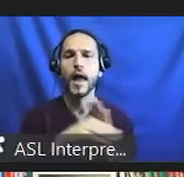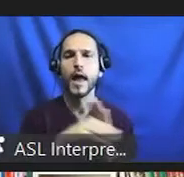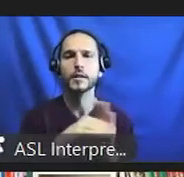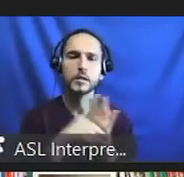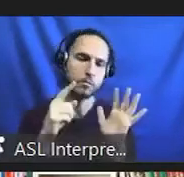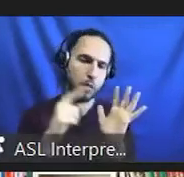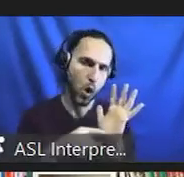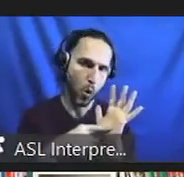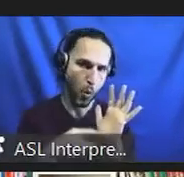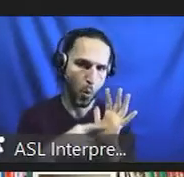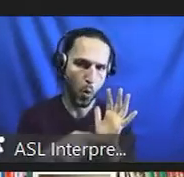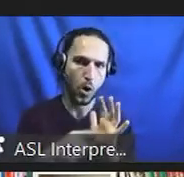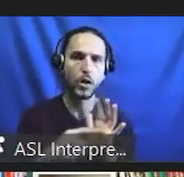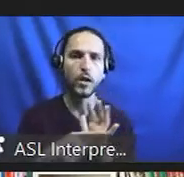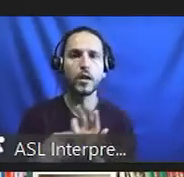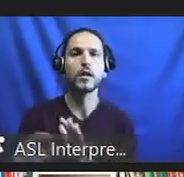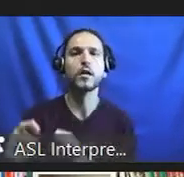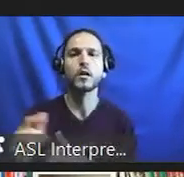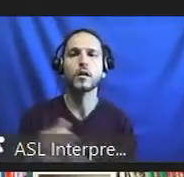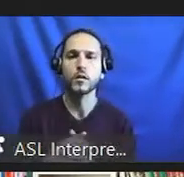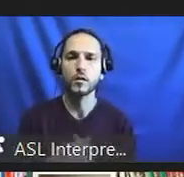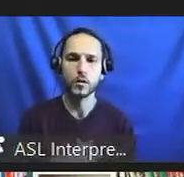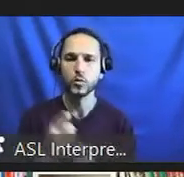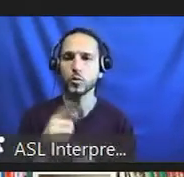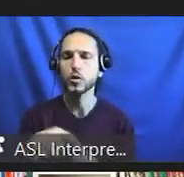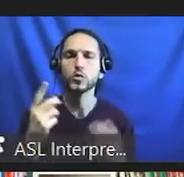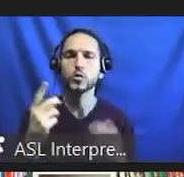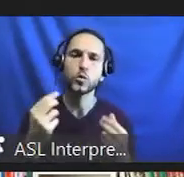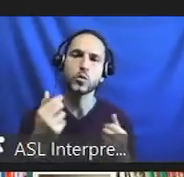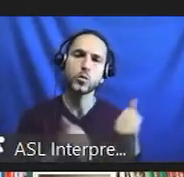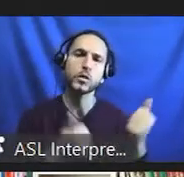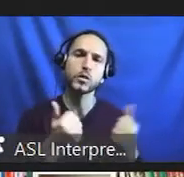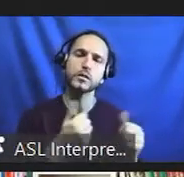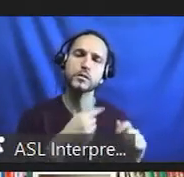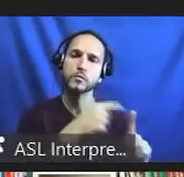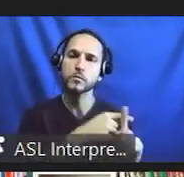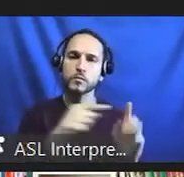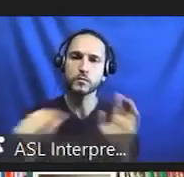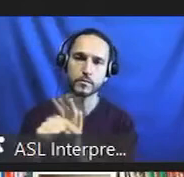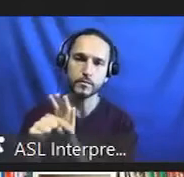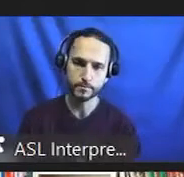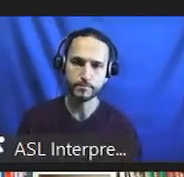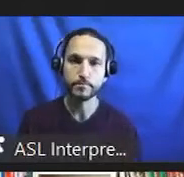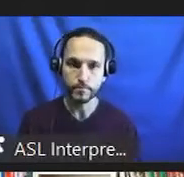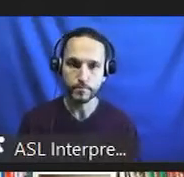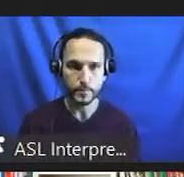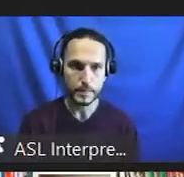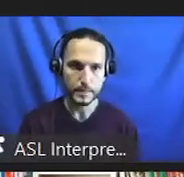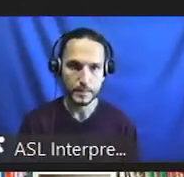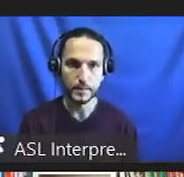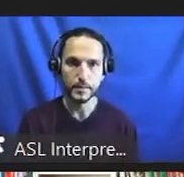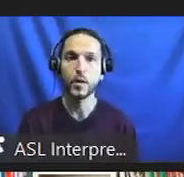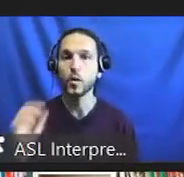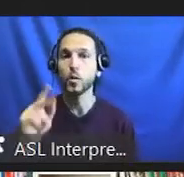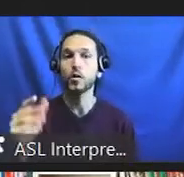a general look of what you're doing right and wrong. So all right, Q&A session. Definitely.